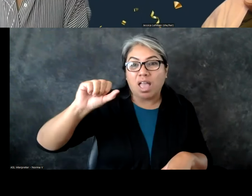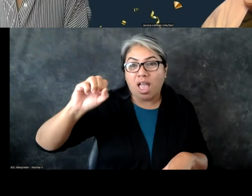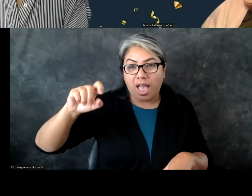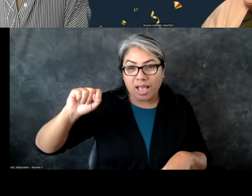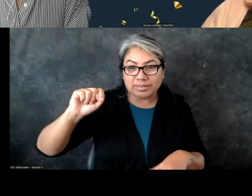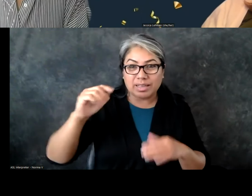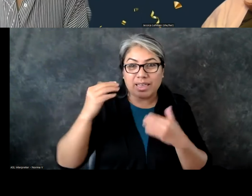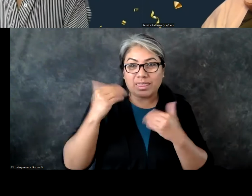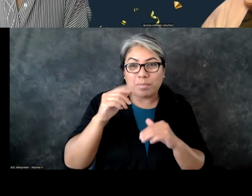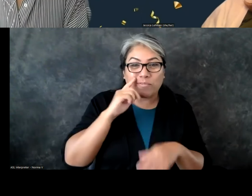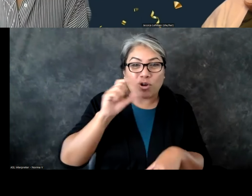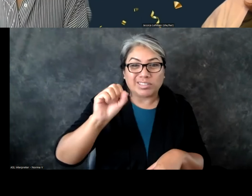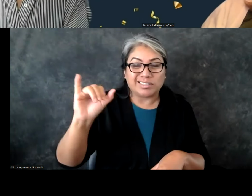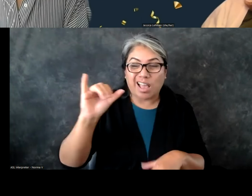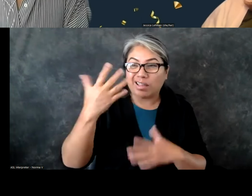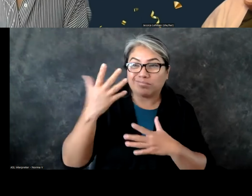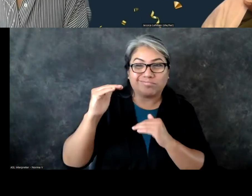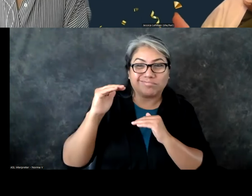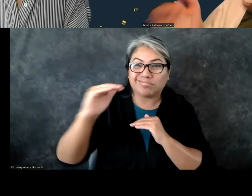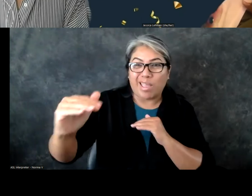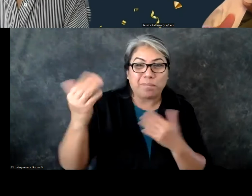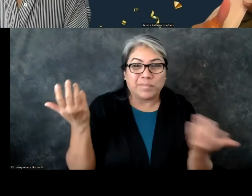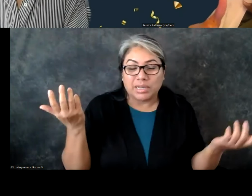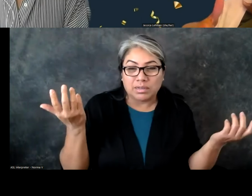heard people talking about is SSI, right. That